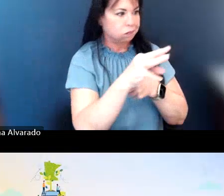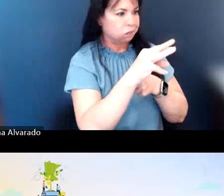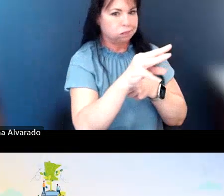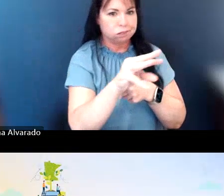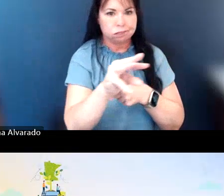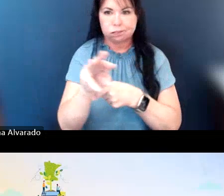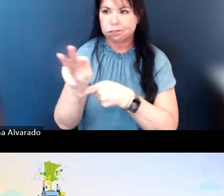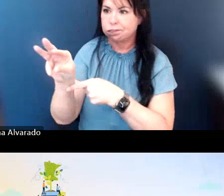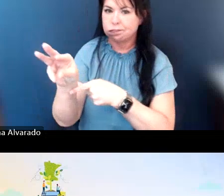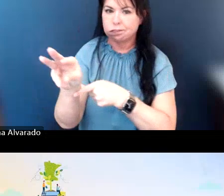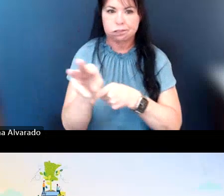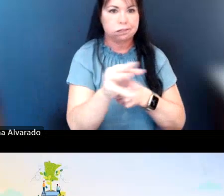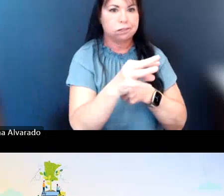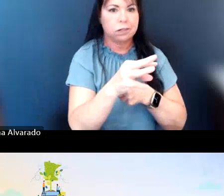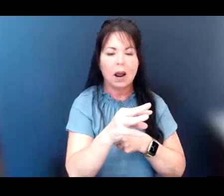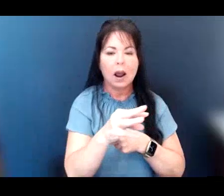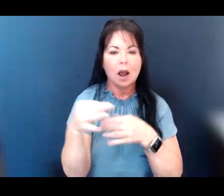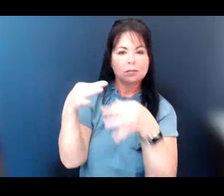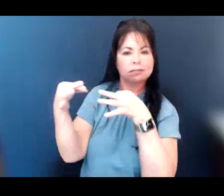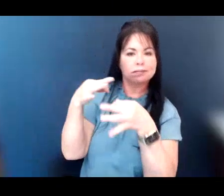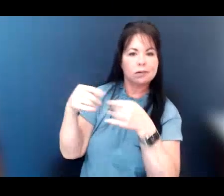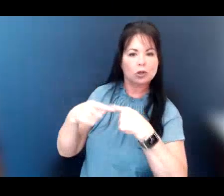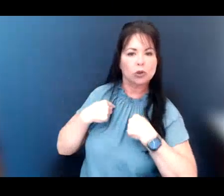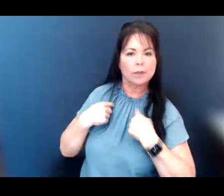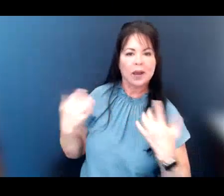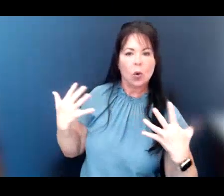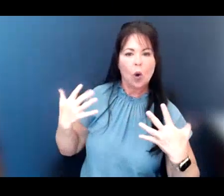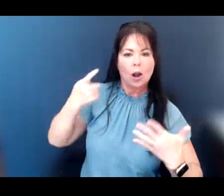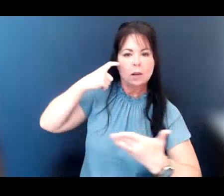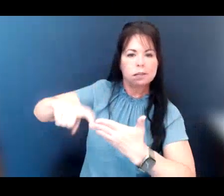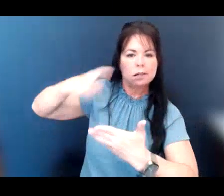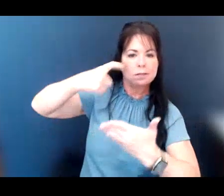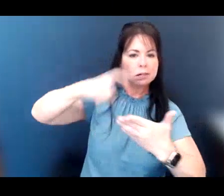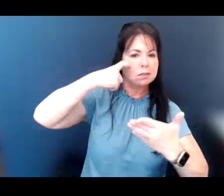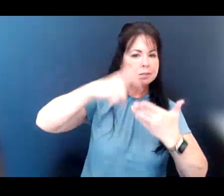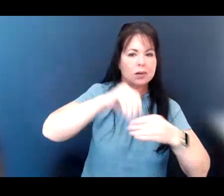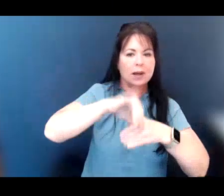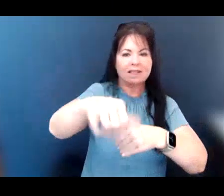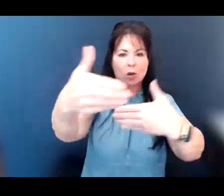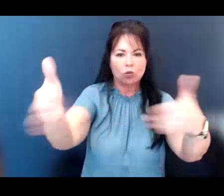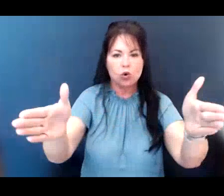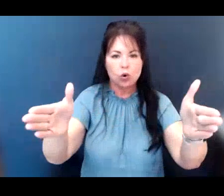And one of the coolest aspects of that that I saw was somebody saying, hey, where did you last see my glasses?